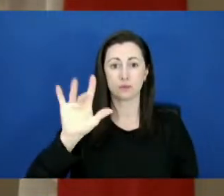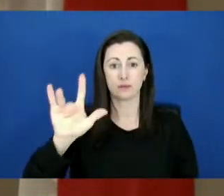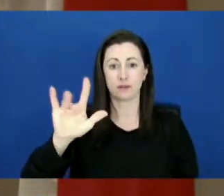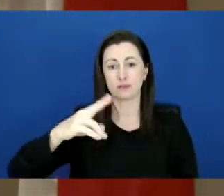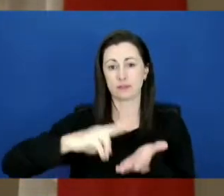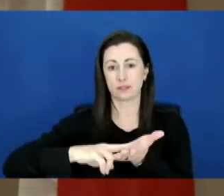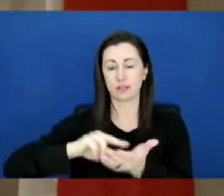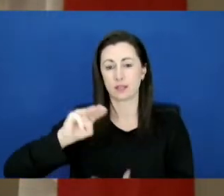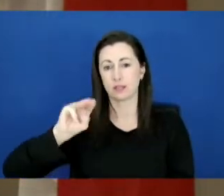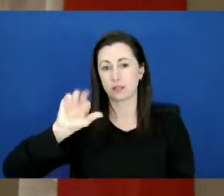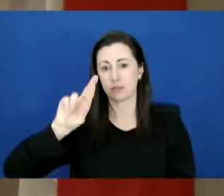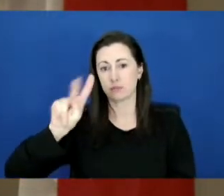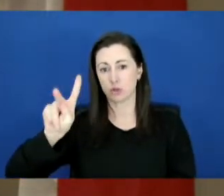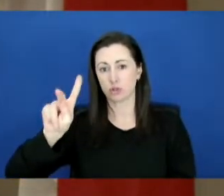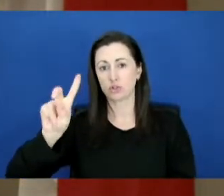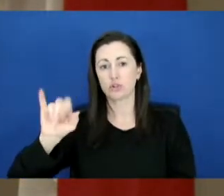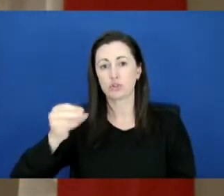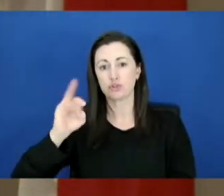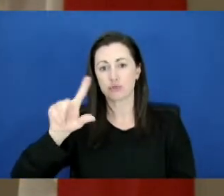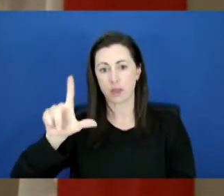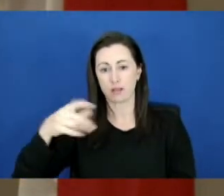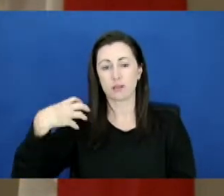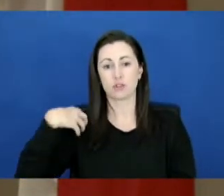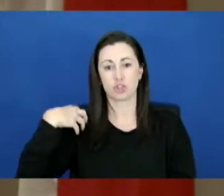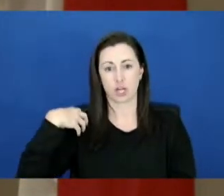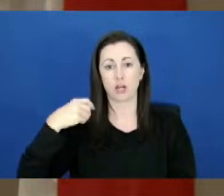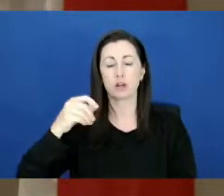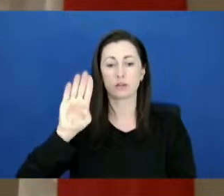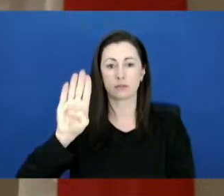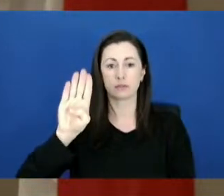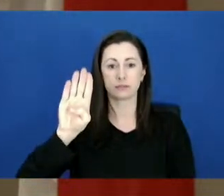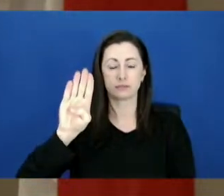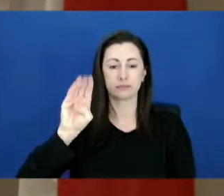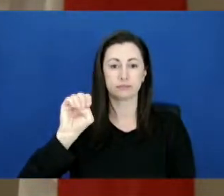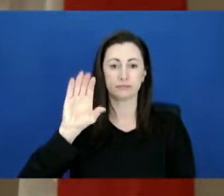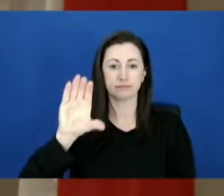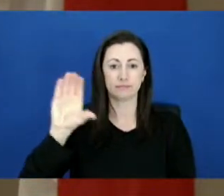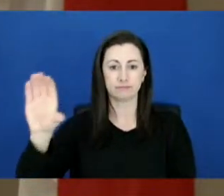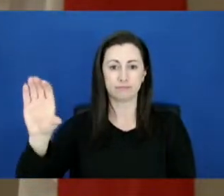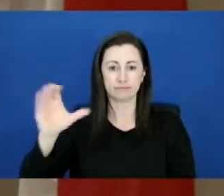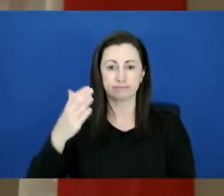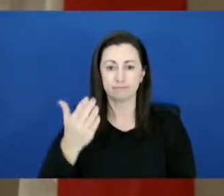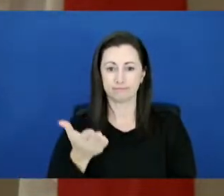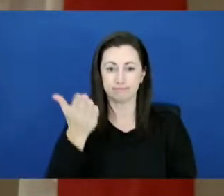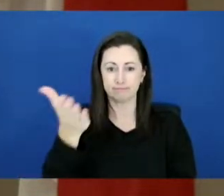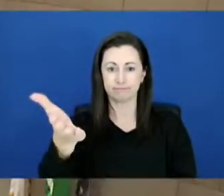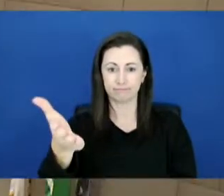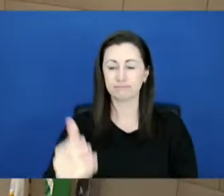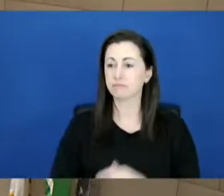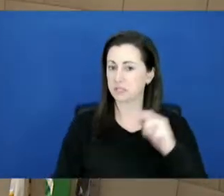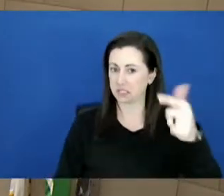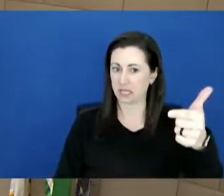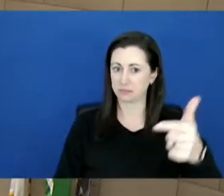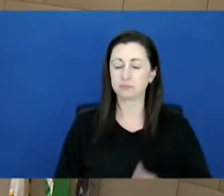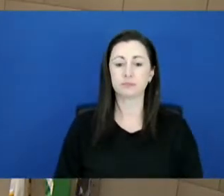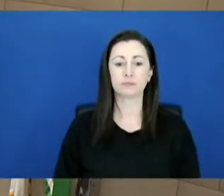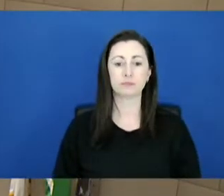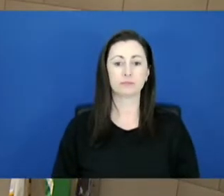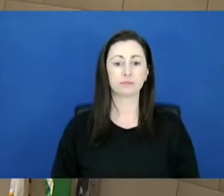THIS 6th DAY OF MAY, 2025,